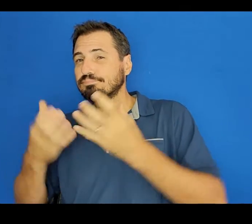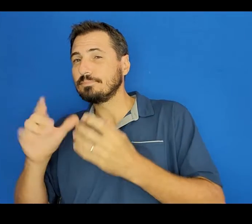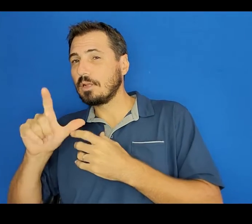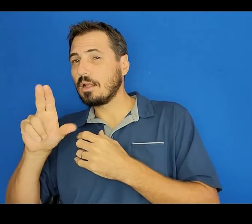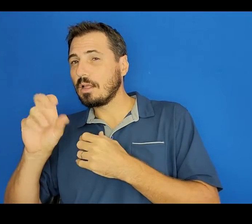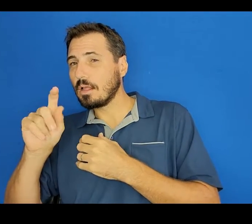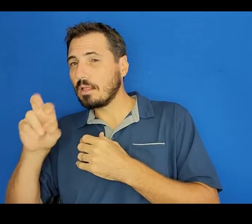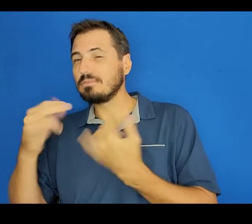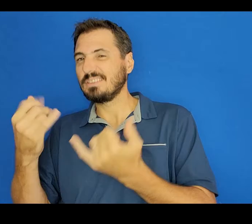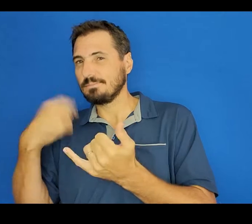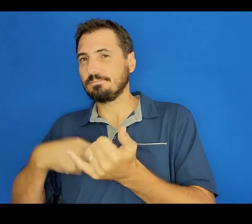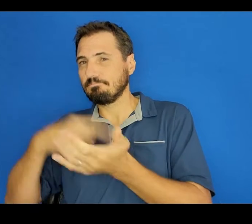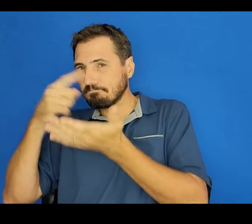meet the cluster criteria